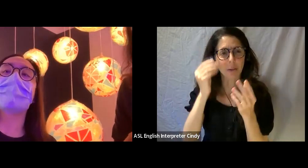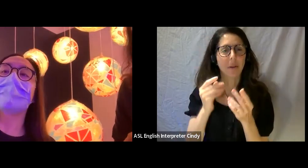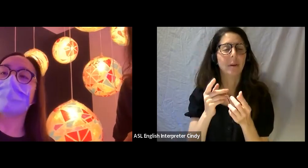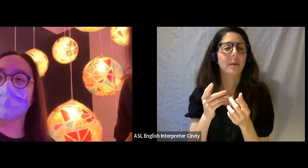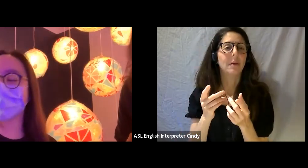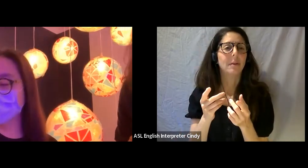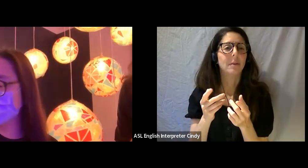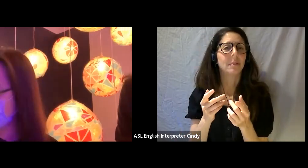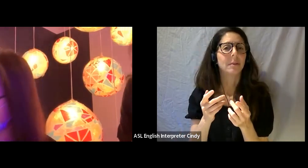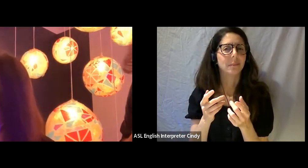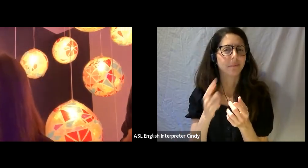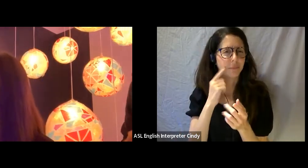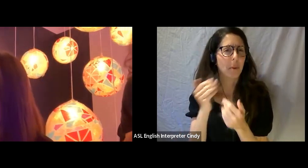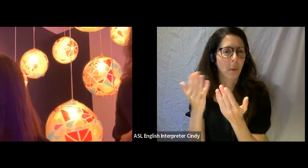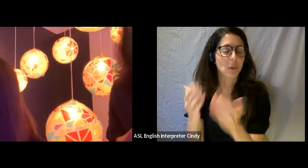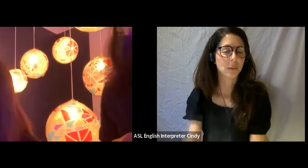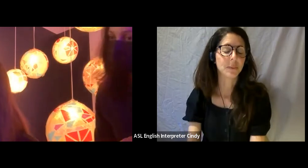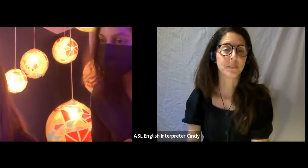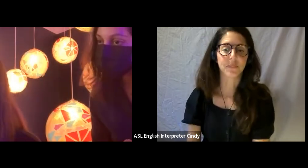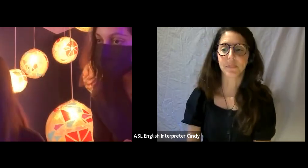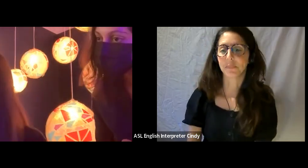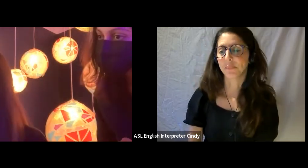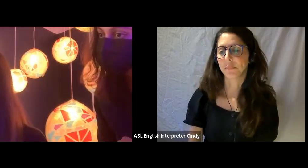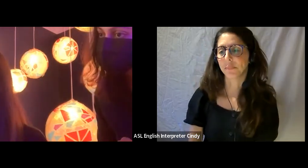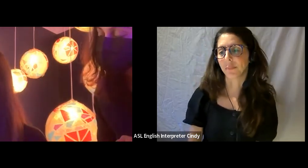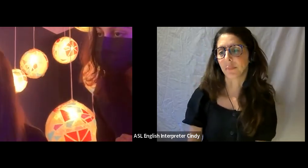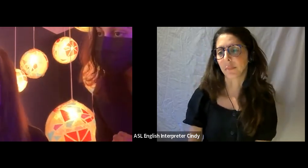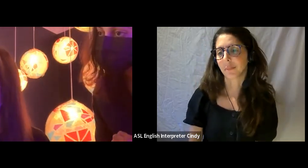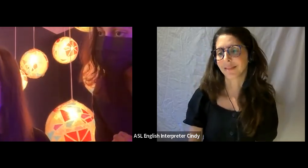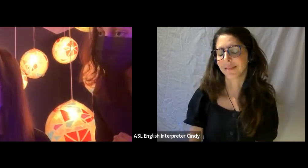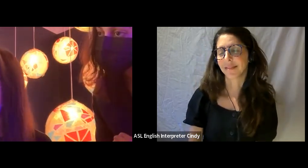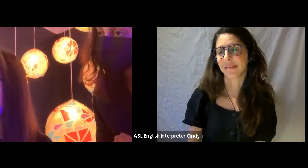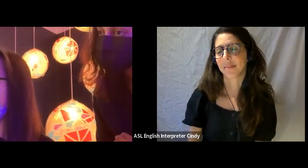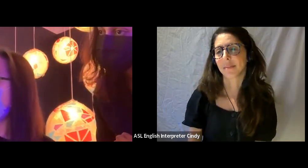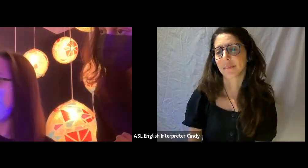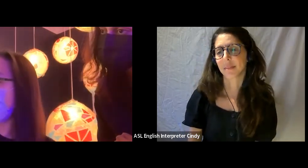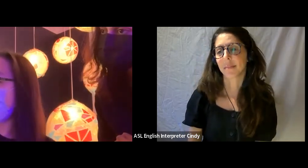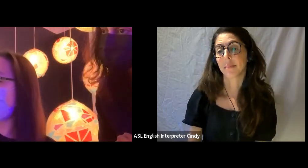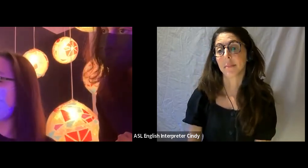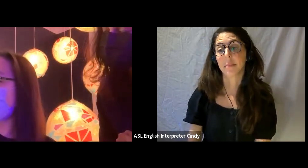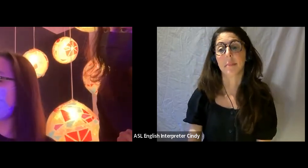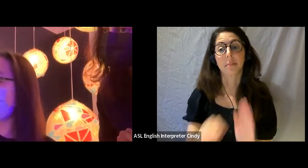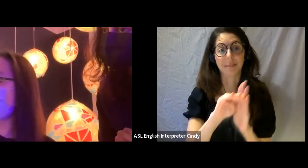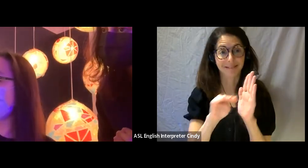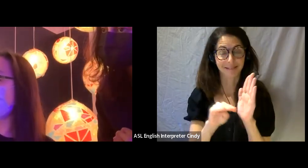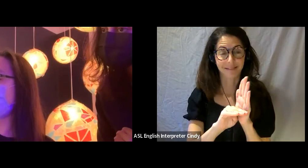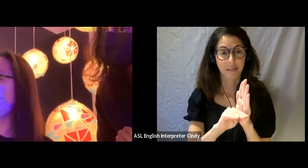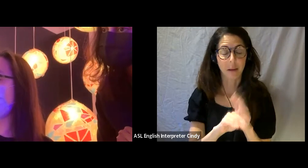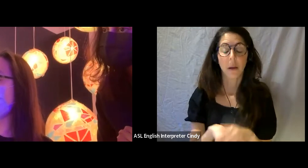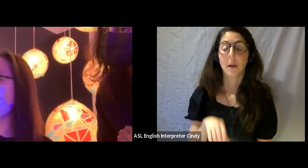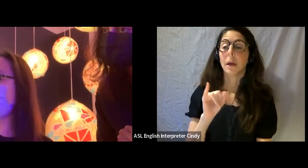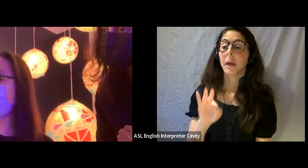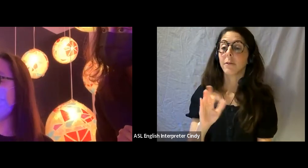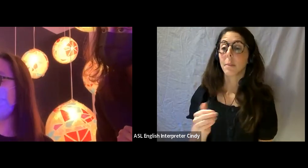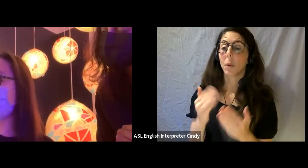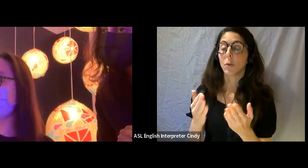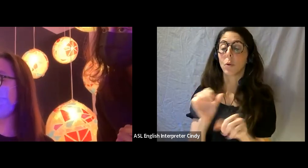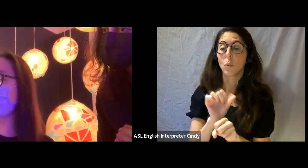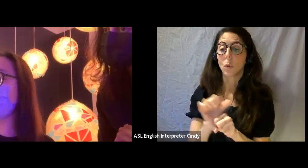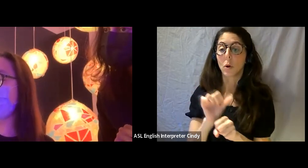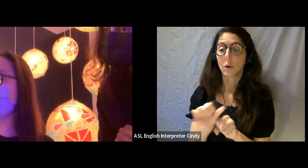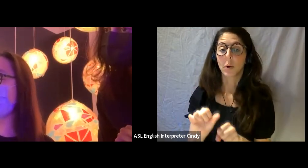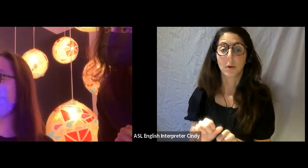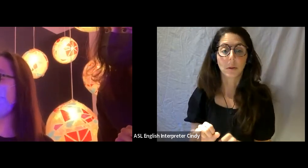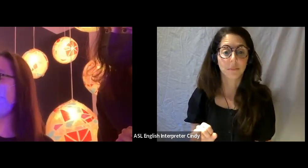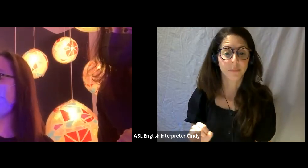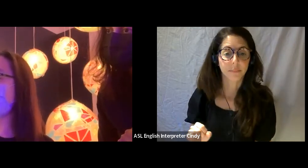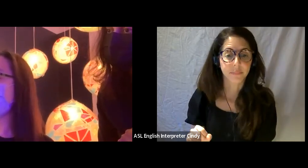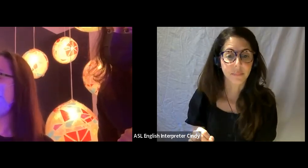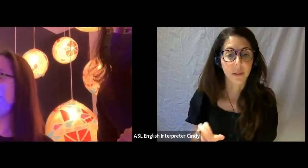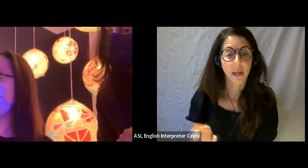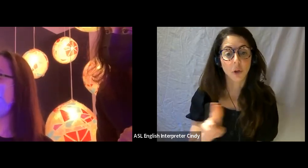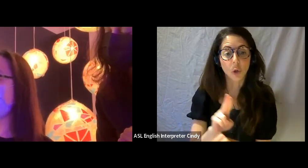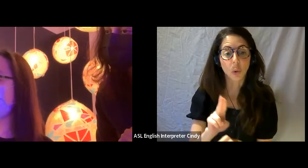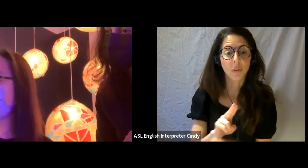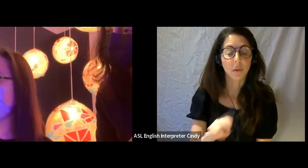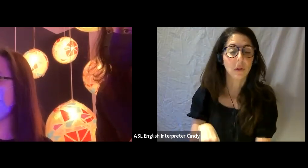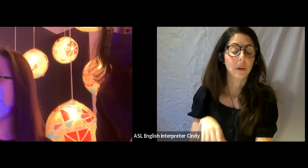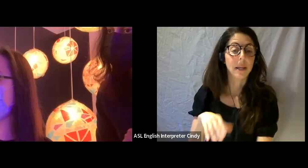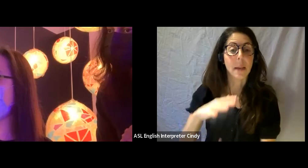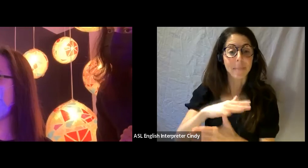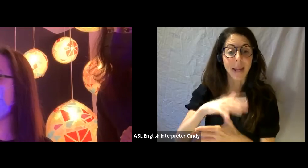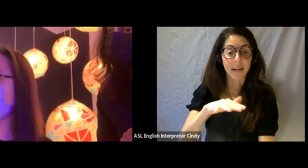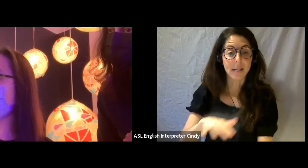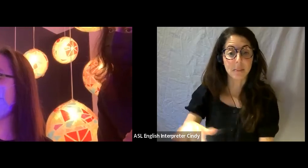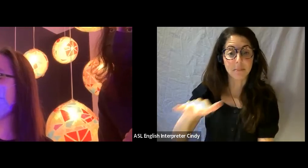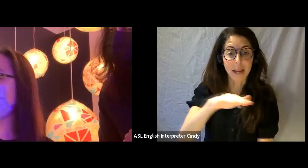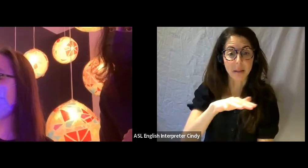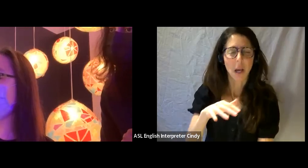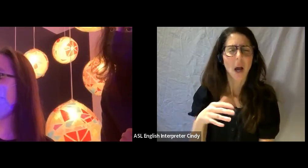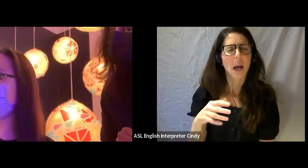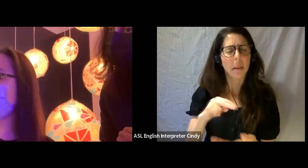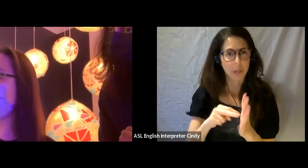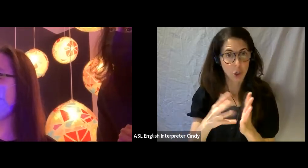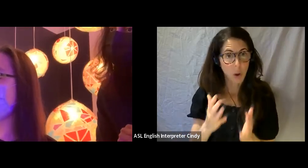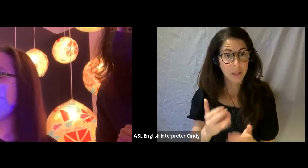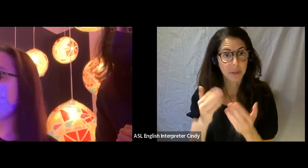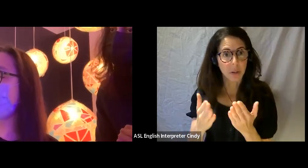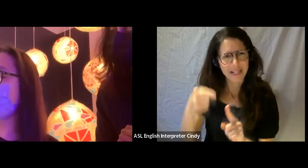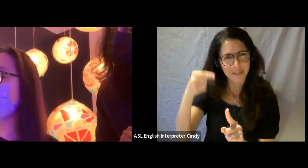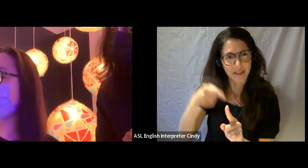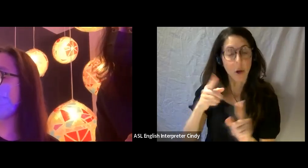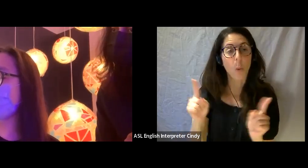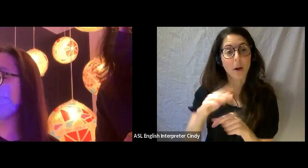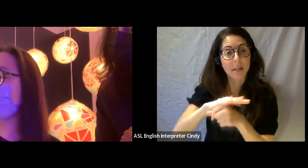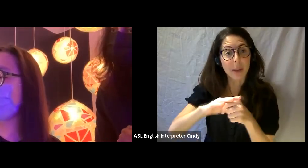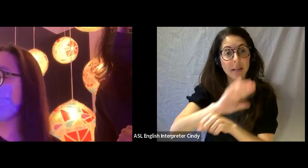The next question: If we have a proposed work that could work as a vitrine installation or in the main space, do you prefer the proposal gets specific about the space we’re proposing to install or is it okay to leave this open ended?